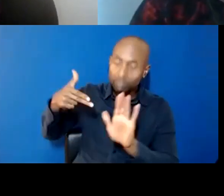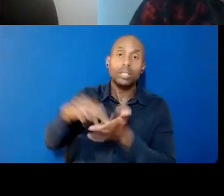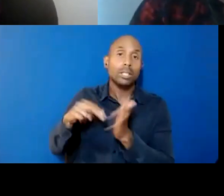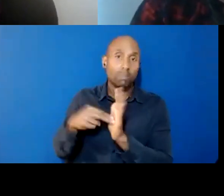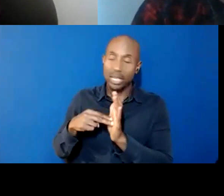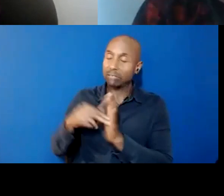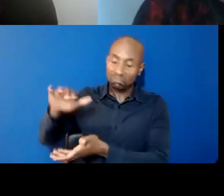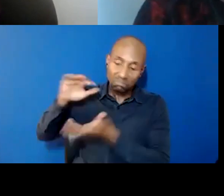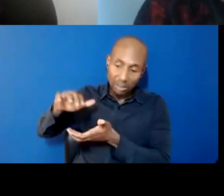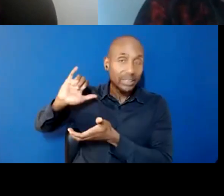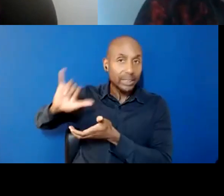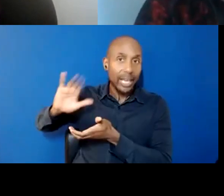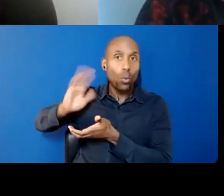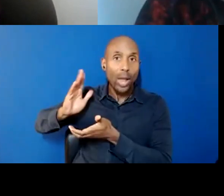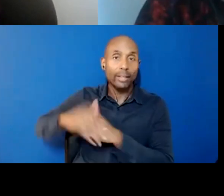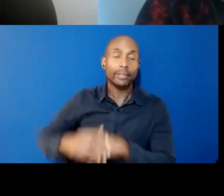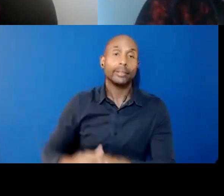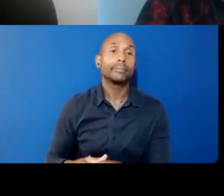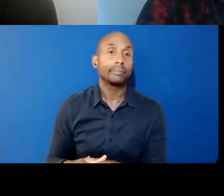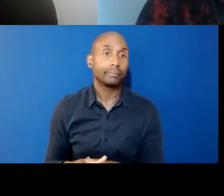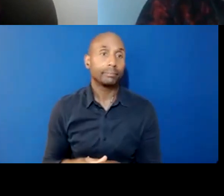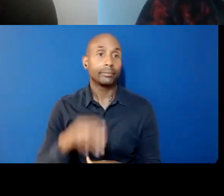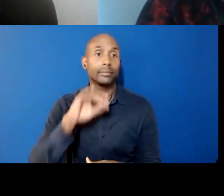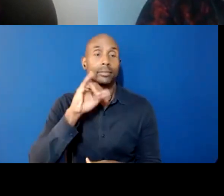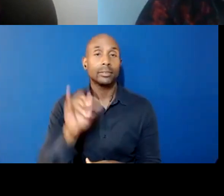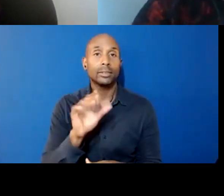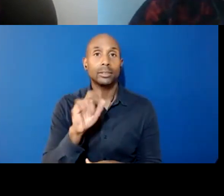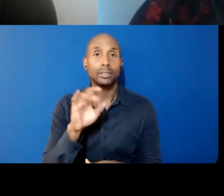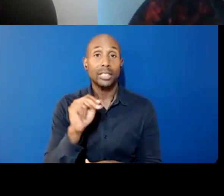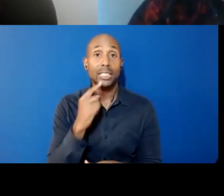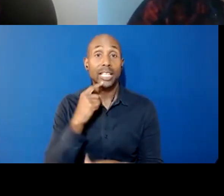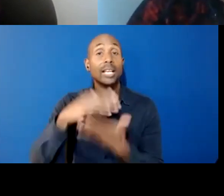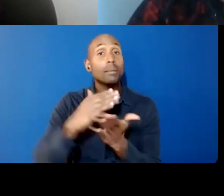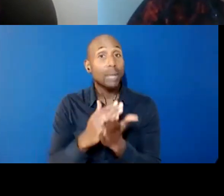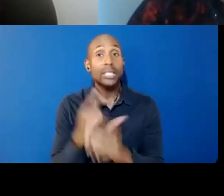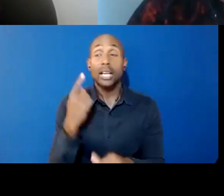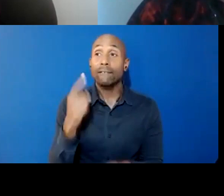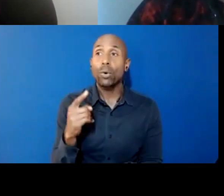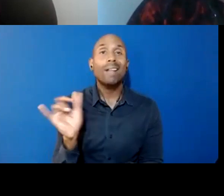Budget for RA and if you are a university, it is great that you have